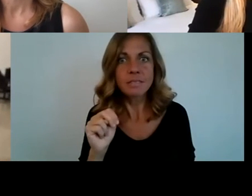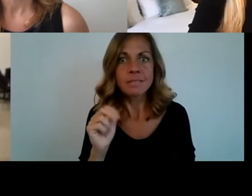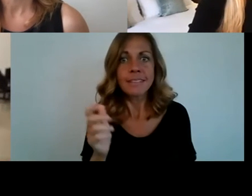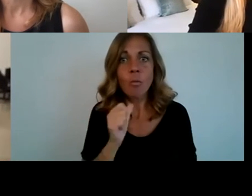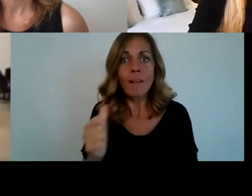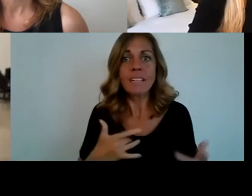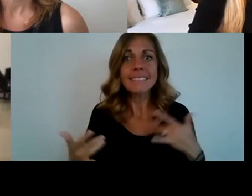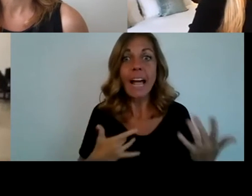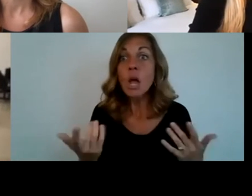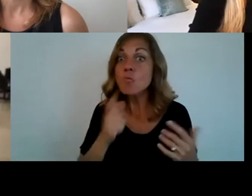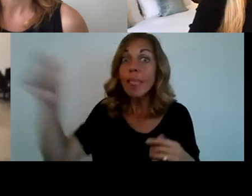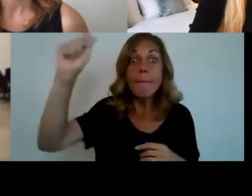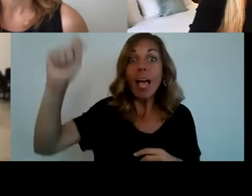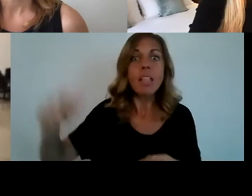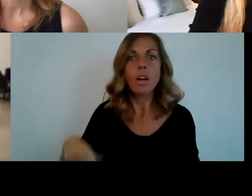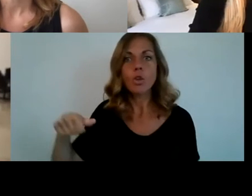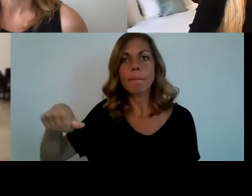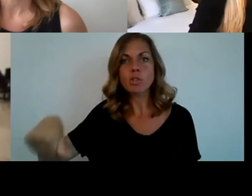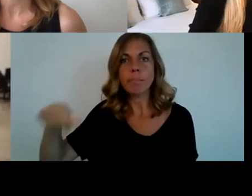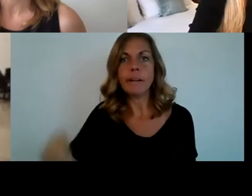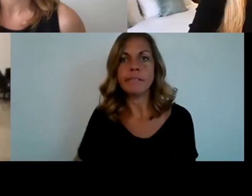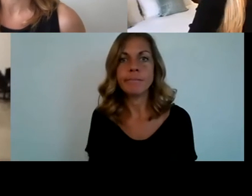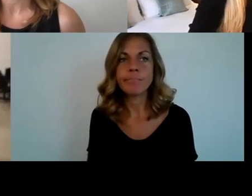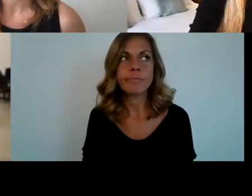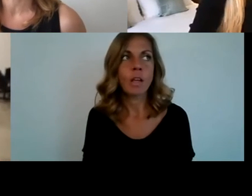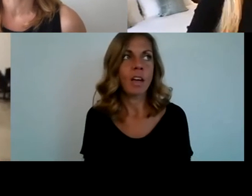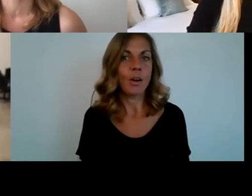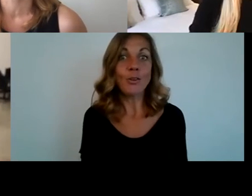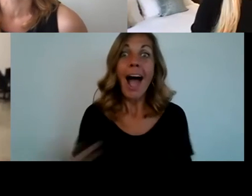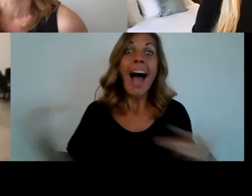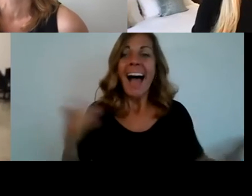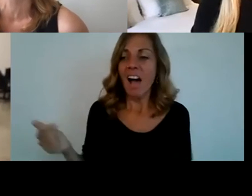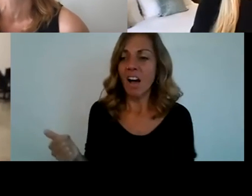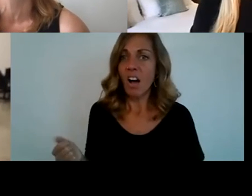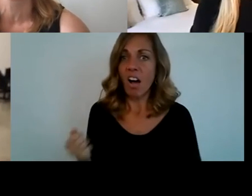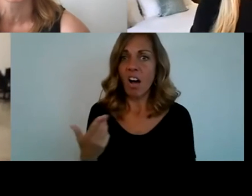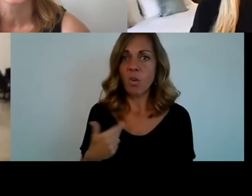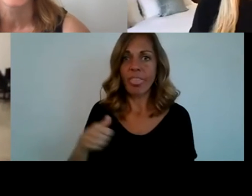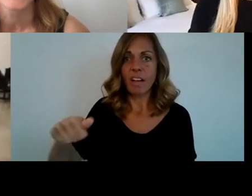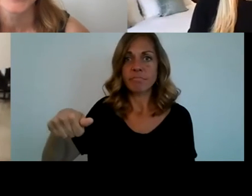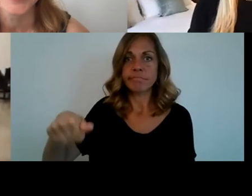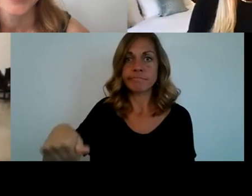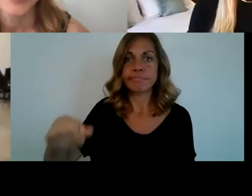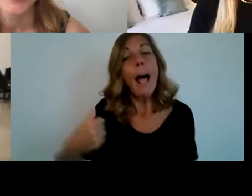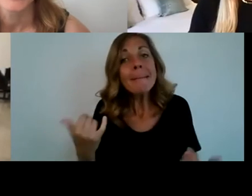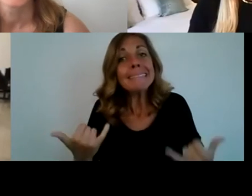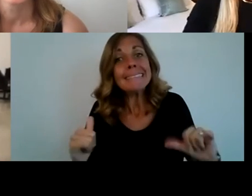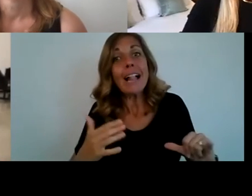That's right. It doesn't feel that good. All right. We did it. It was still very satisfying. I don't want to trivialize the event, but the actual